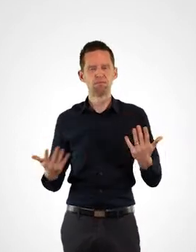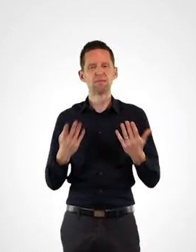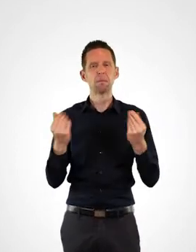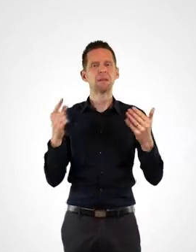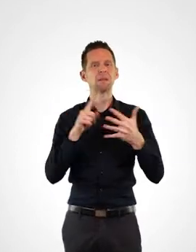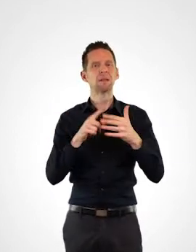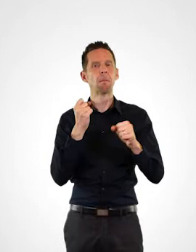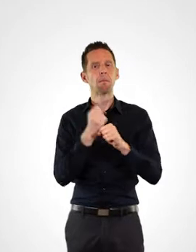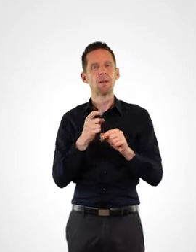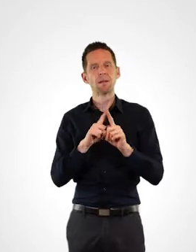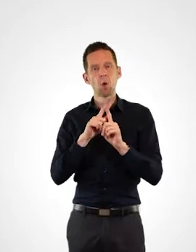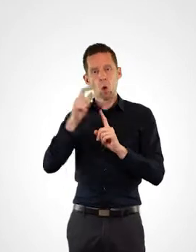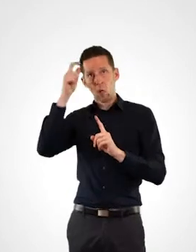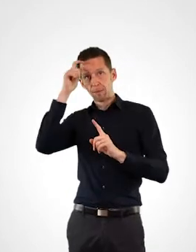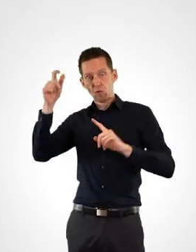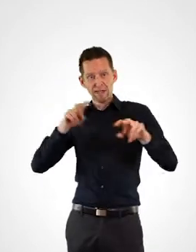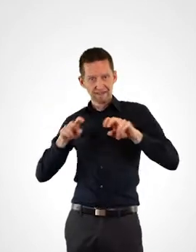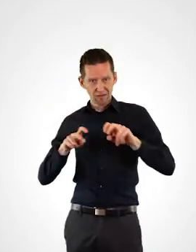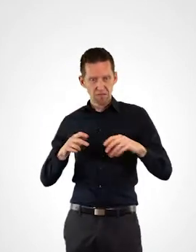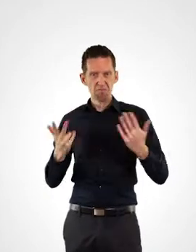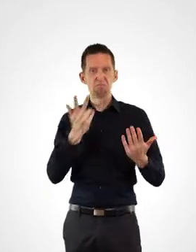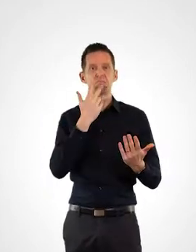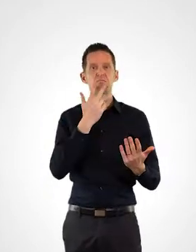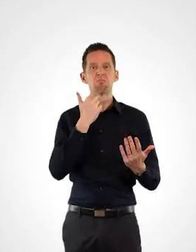So some examples of conceptual activities are,